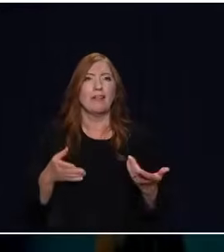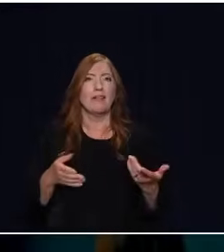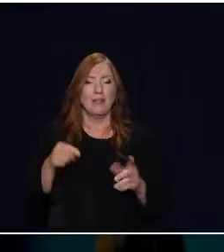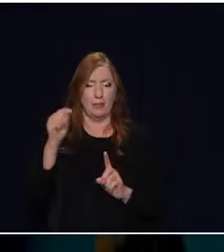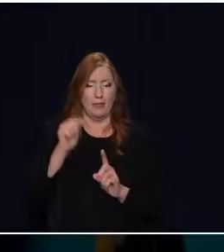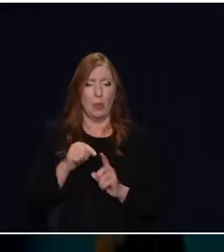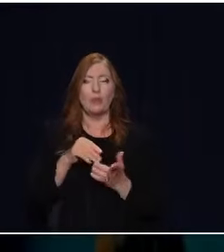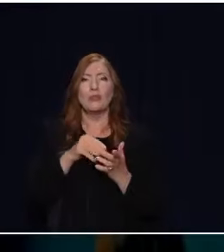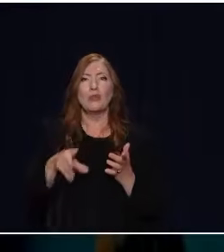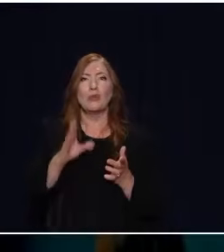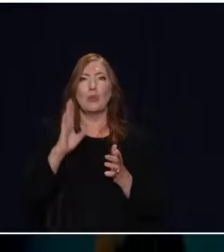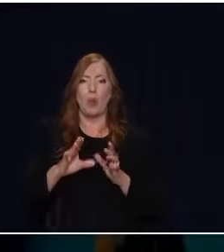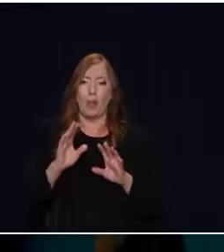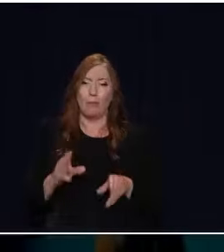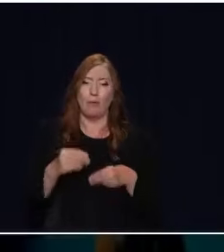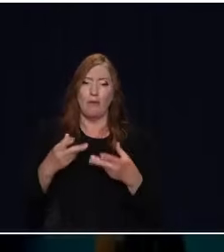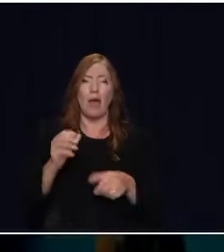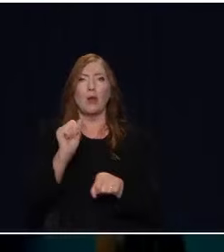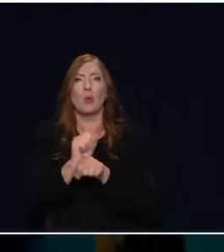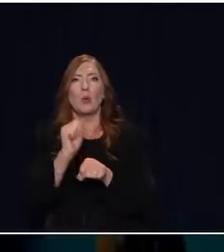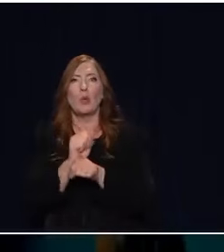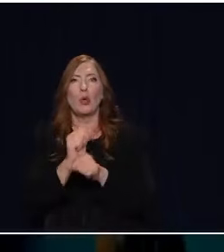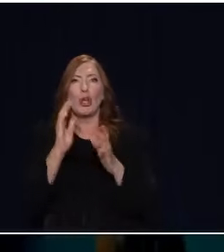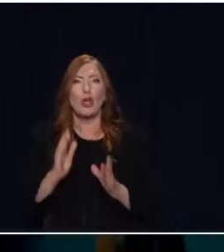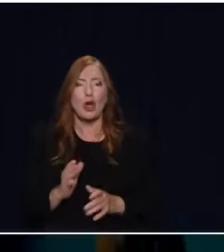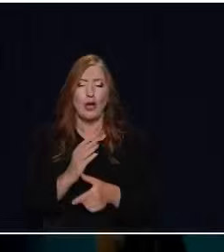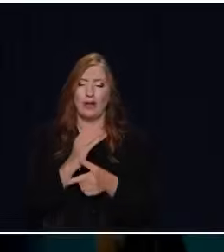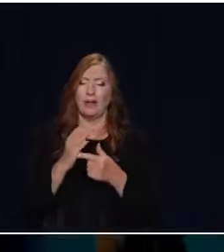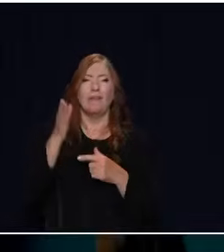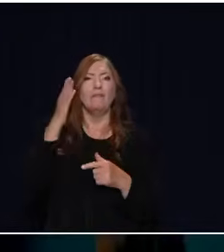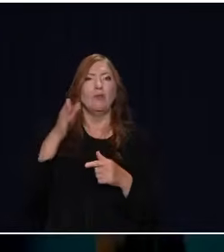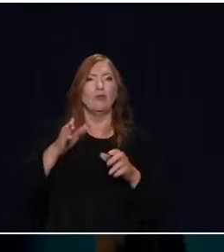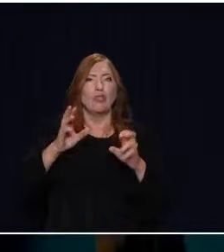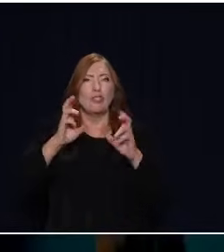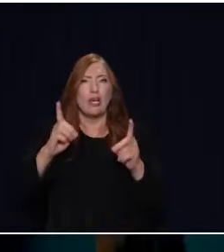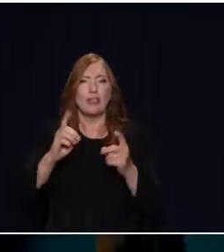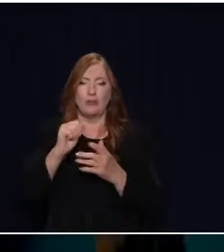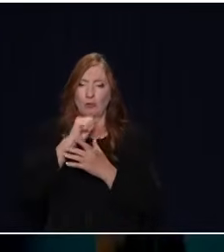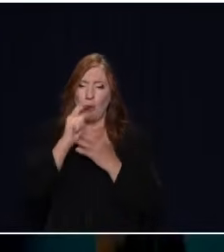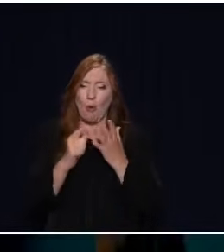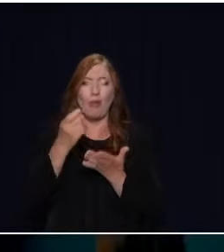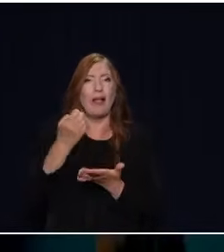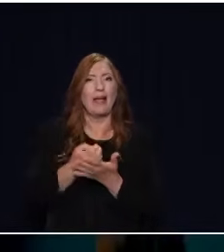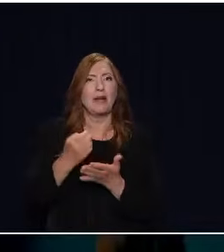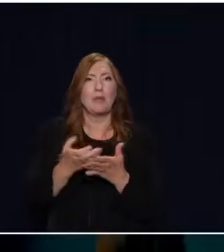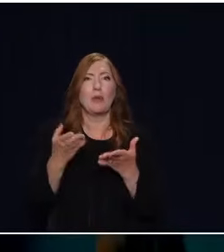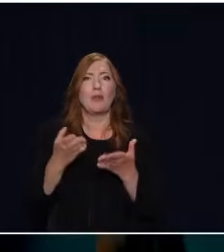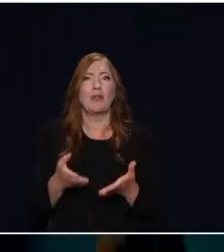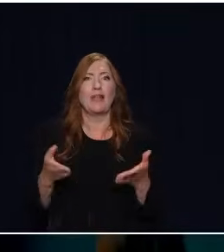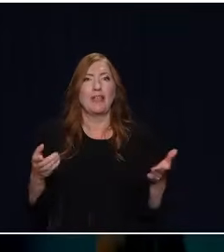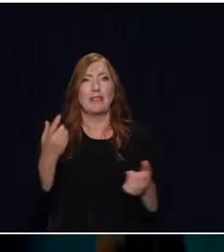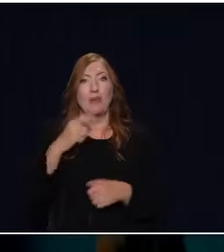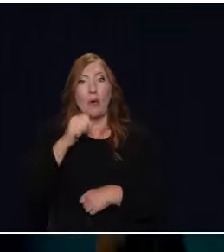YOU DON'T HAVE FAMILY. THEY ARE THE ONES PROVIDING THE